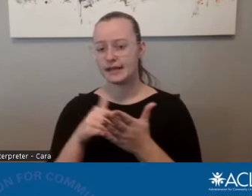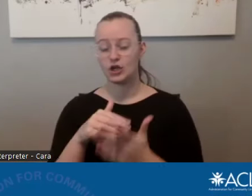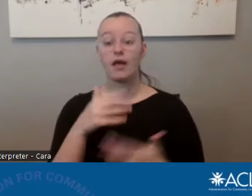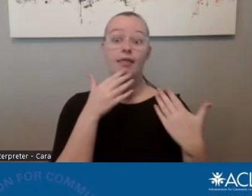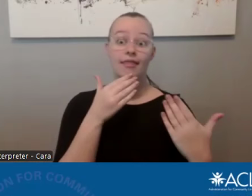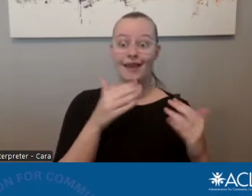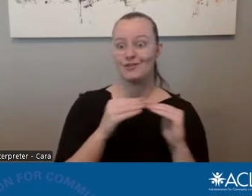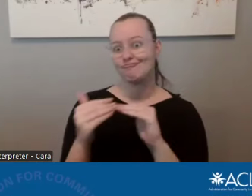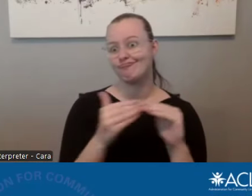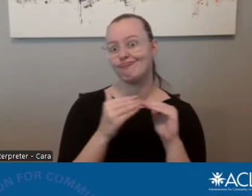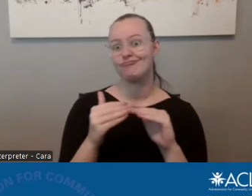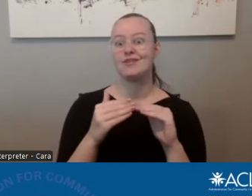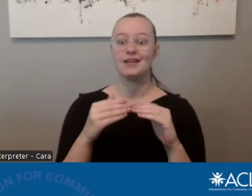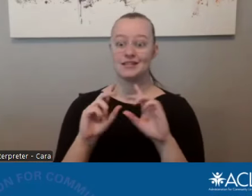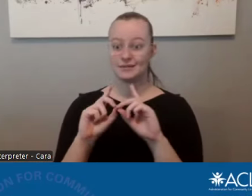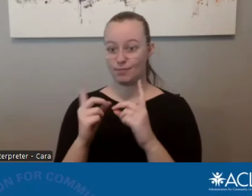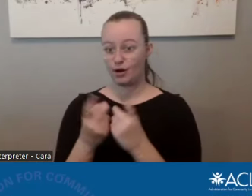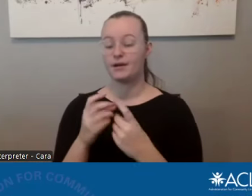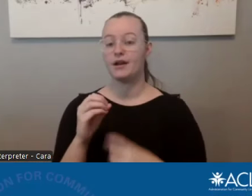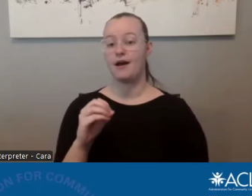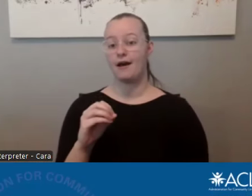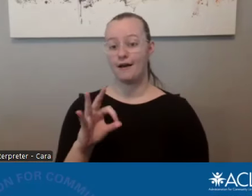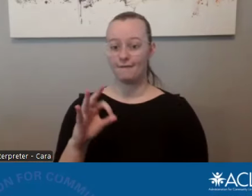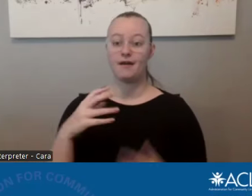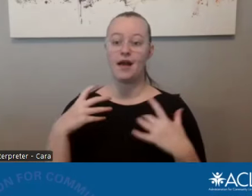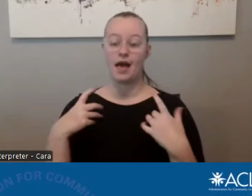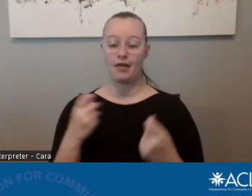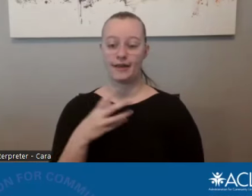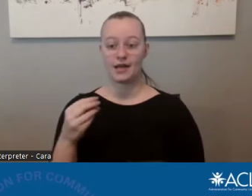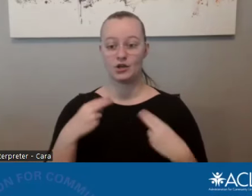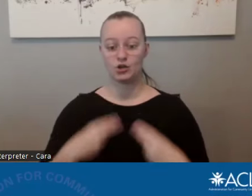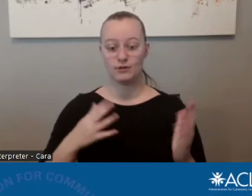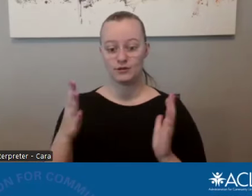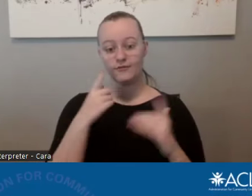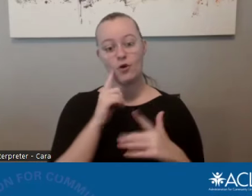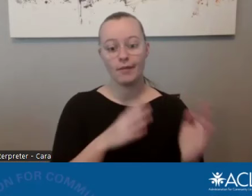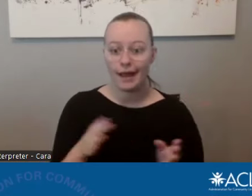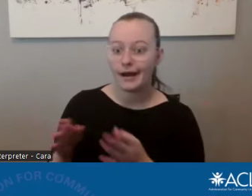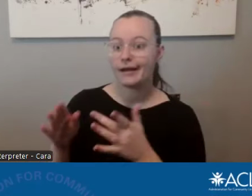Department of Health and Human Services, Office of the Assistant Secretary for Planning and Evaluation, ASPE and the